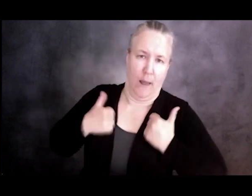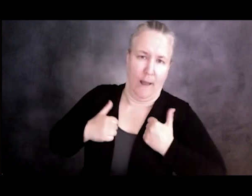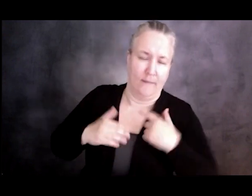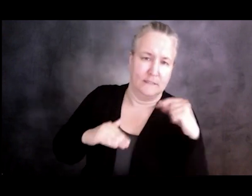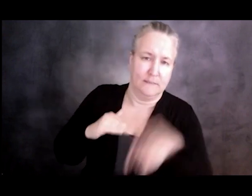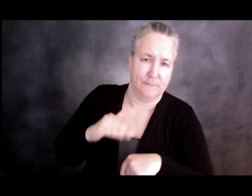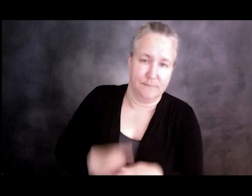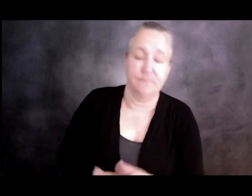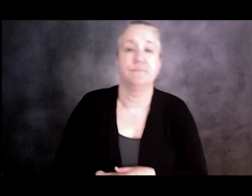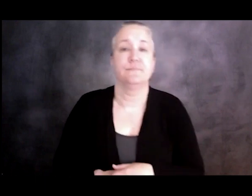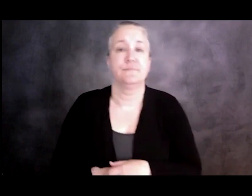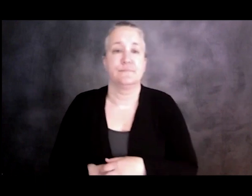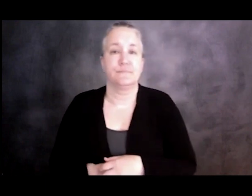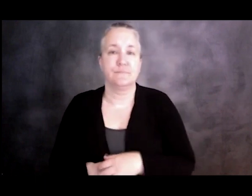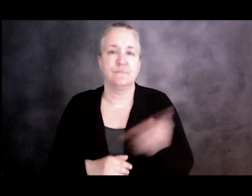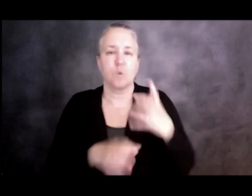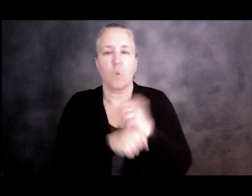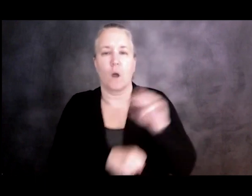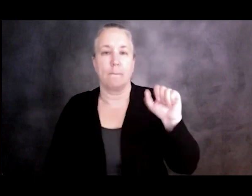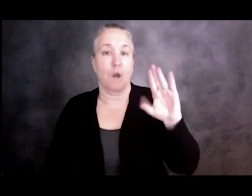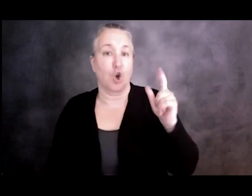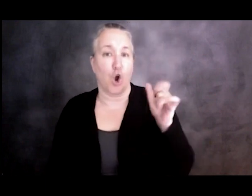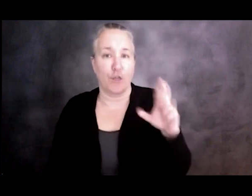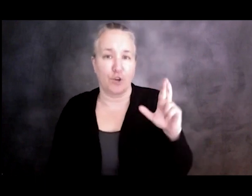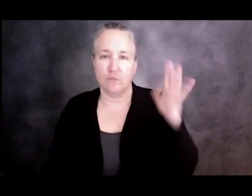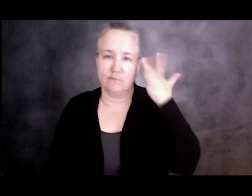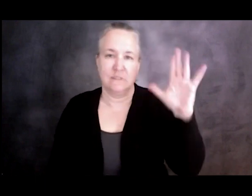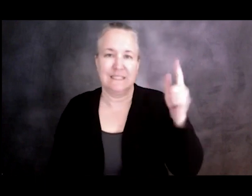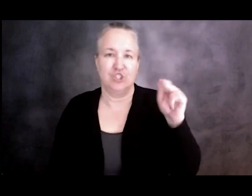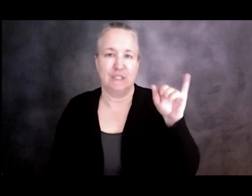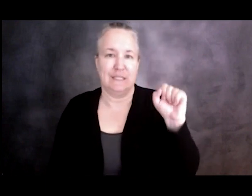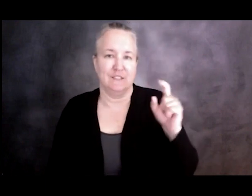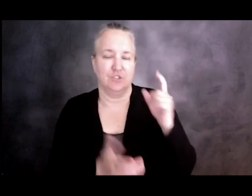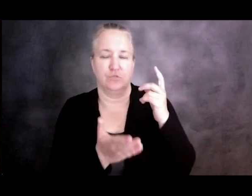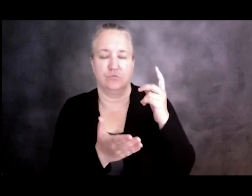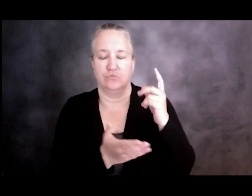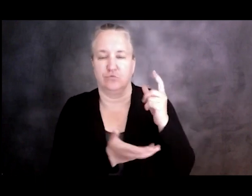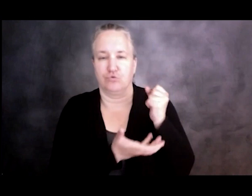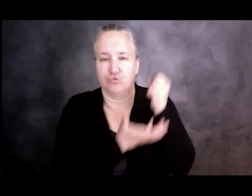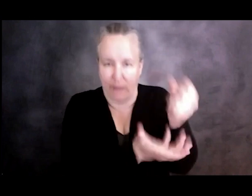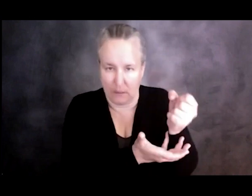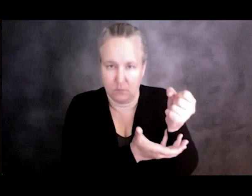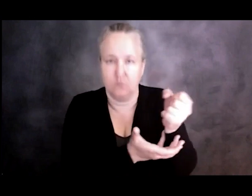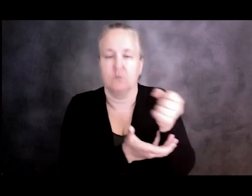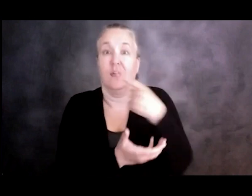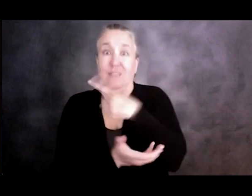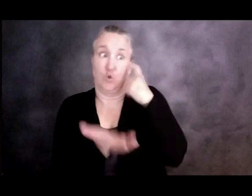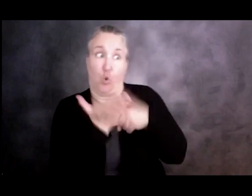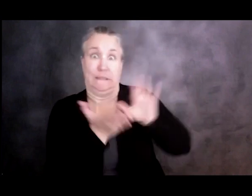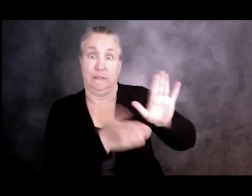Viet was the recipient of a MacArthur Genius Award grant. The MacArthur Foundation noted that Viet's work